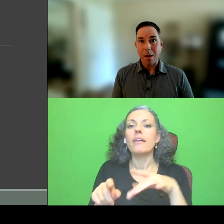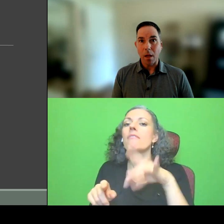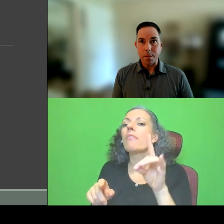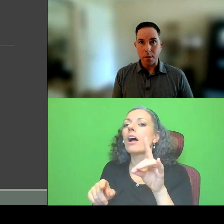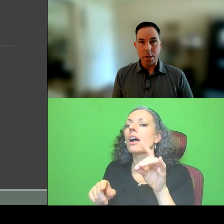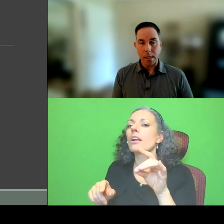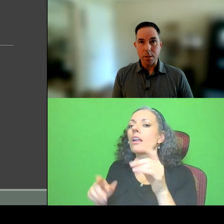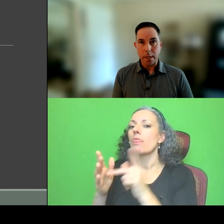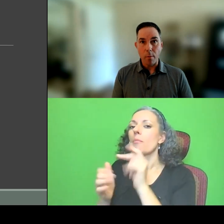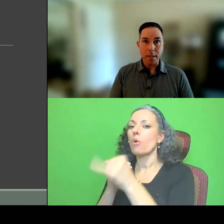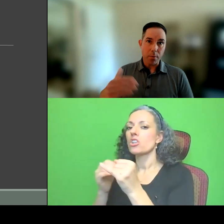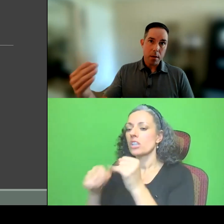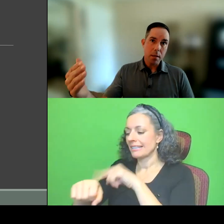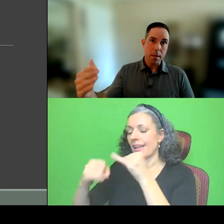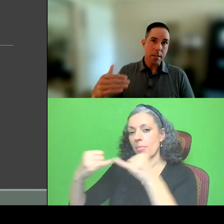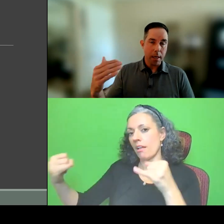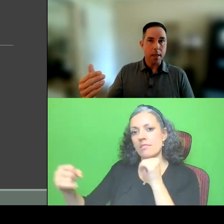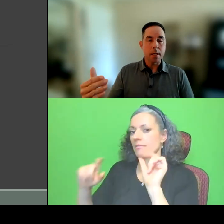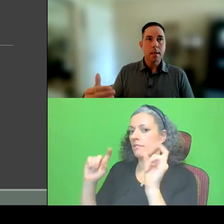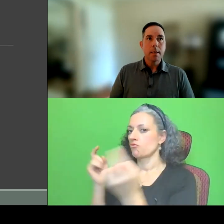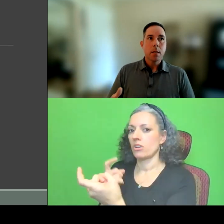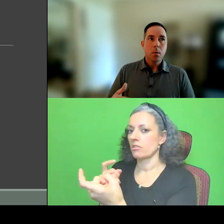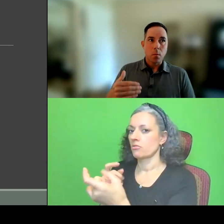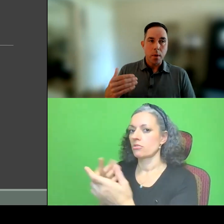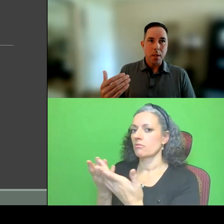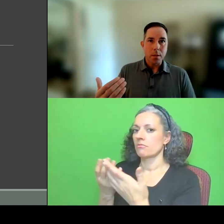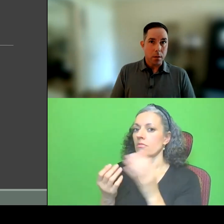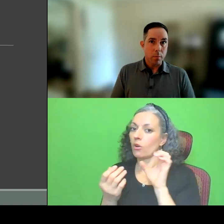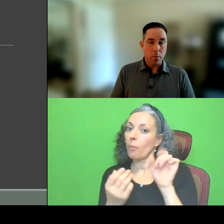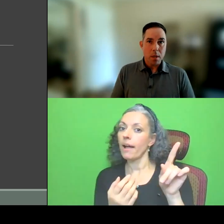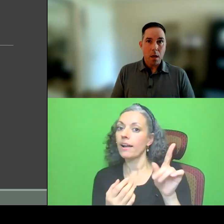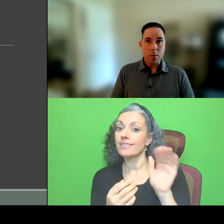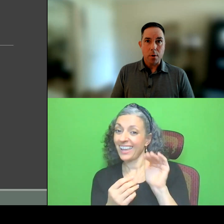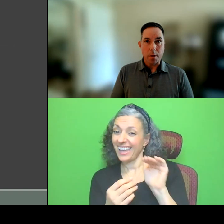timelines are not changing. If they go back to product and say, hey, we need a little bit more time and we are trying